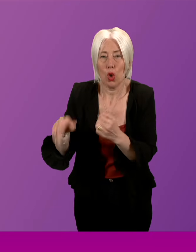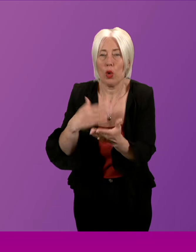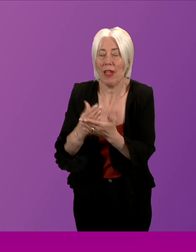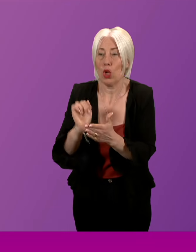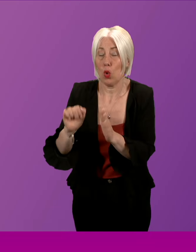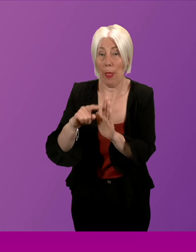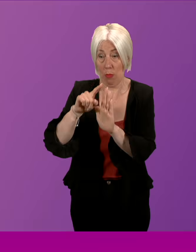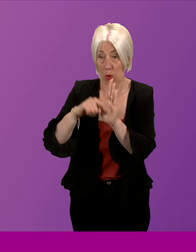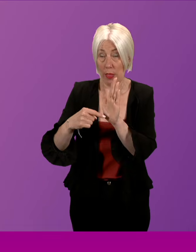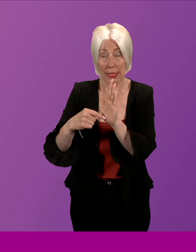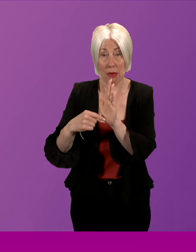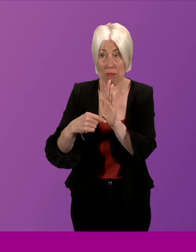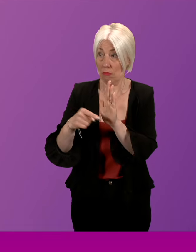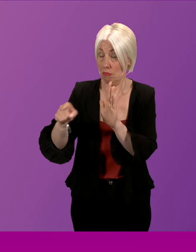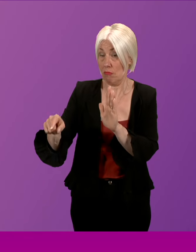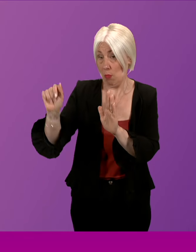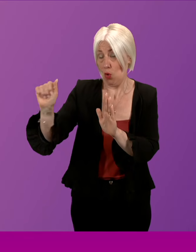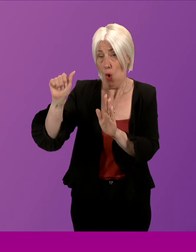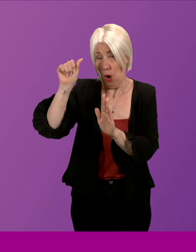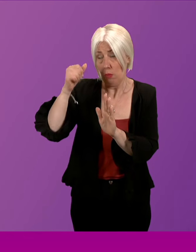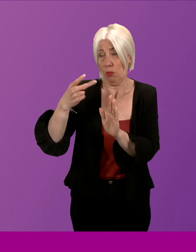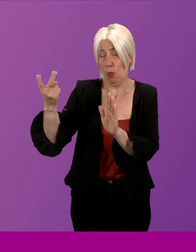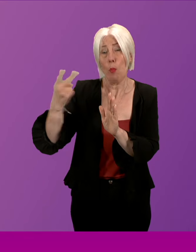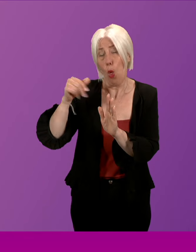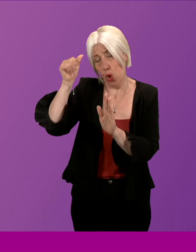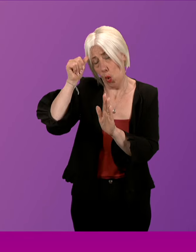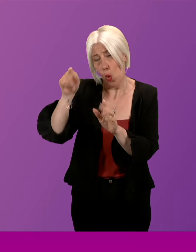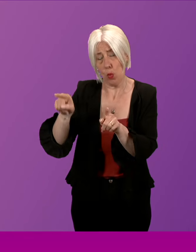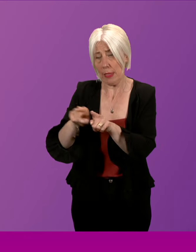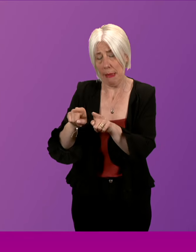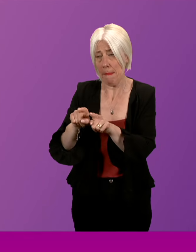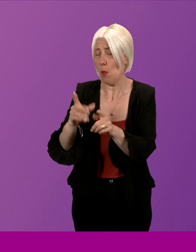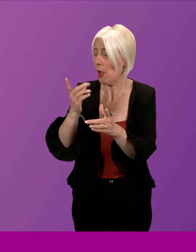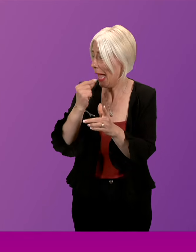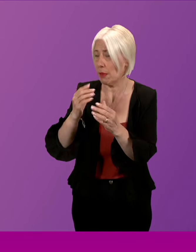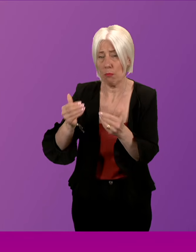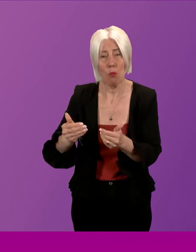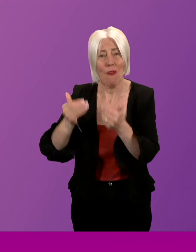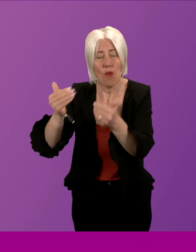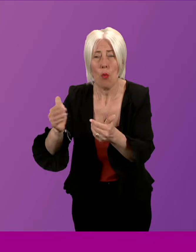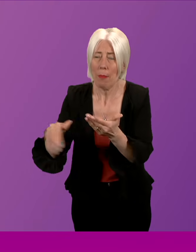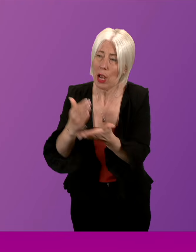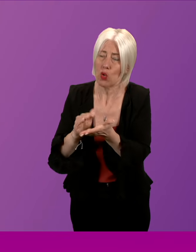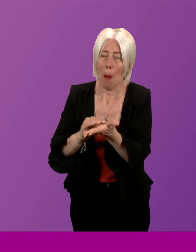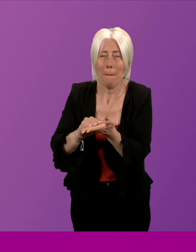objective, which I am sure Mr Kerr and I share, is taken forward in a meaningful way for individuals.